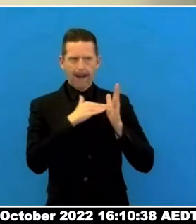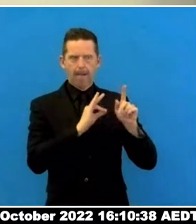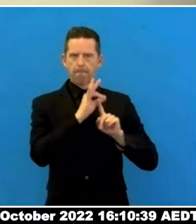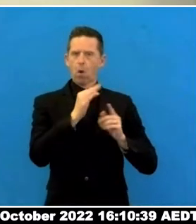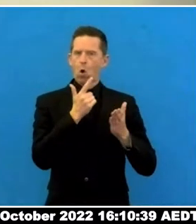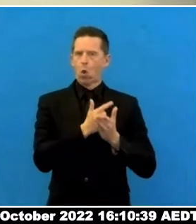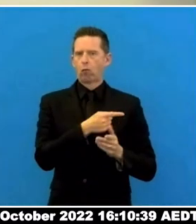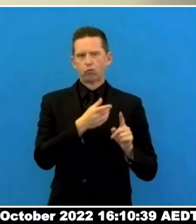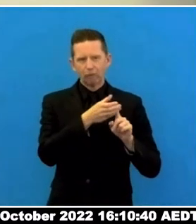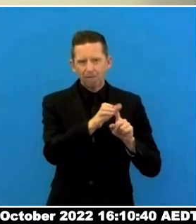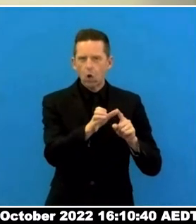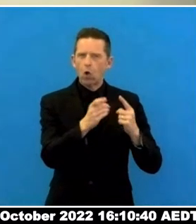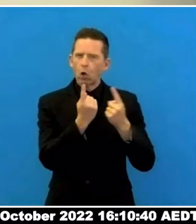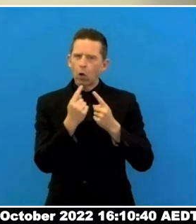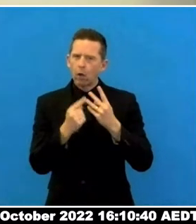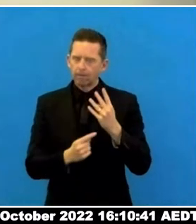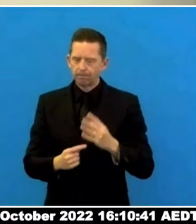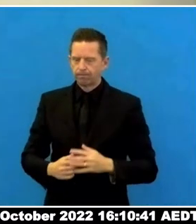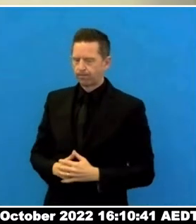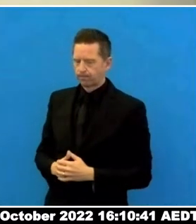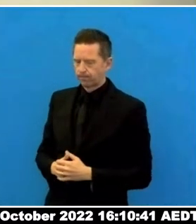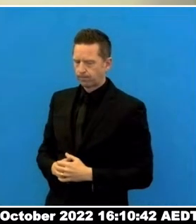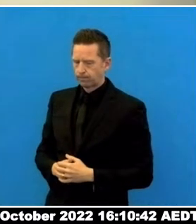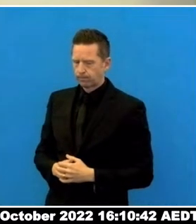Sorry, I might just actually didn't explain the question properly.